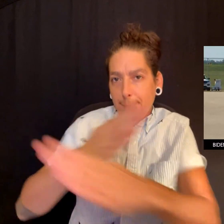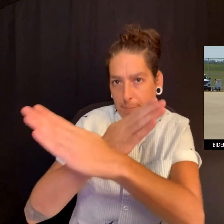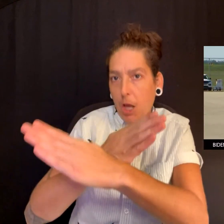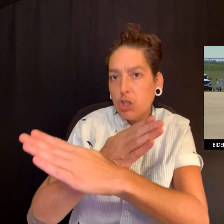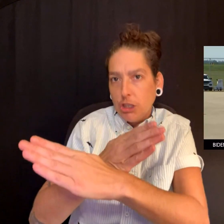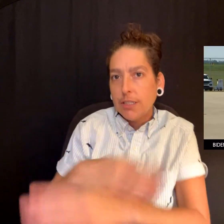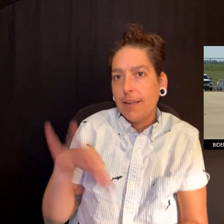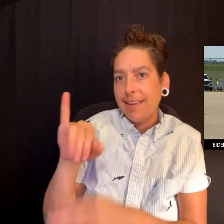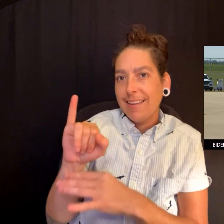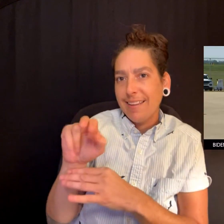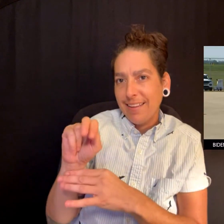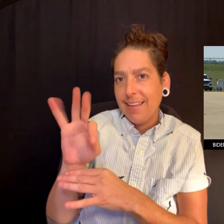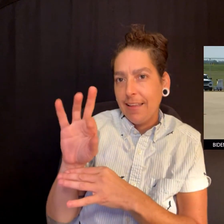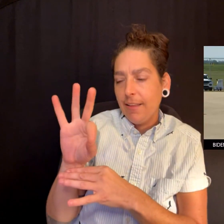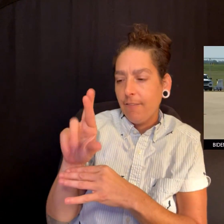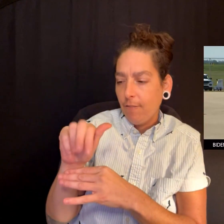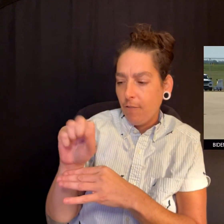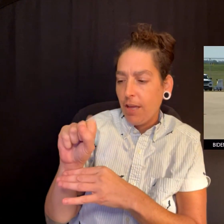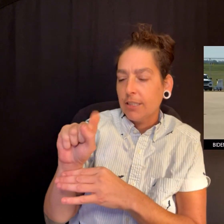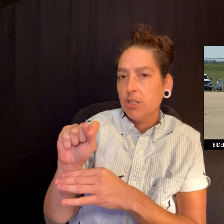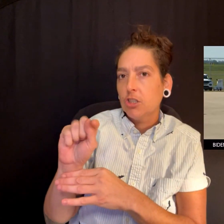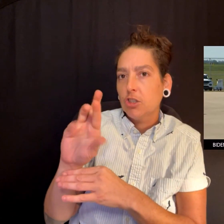money coming from the bipartisan infrastructure law.